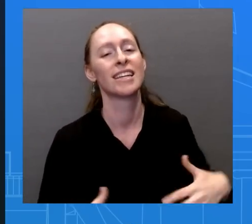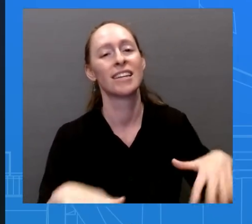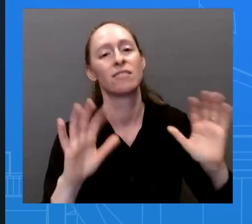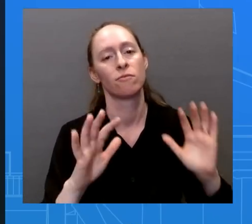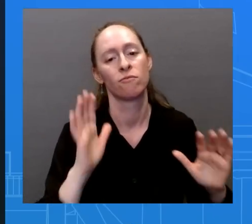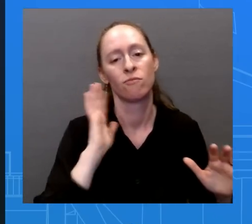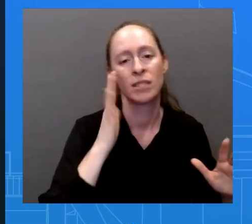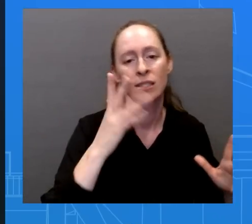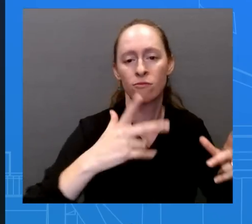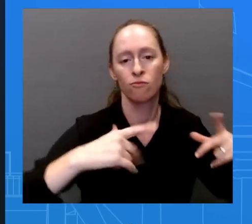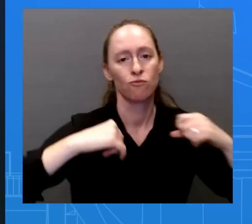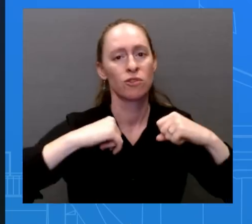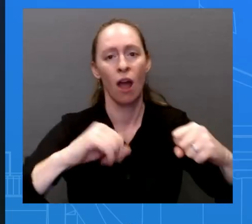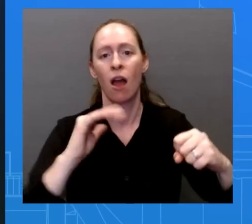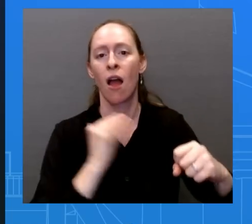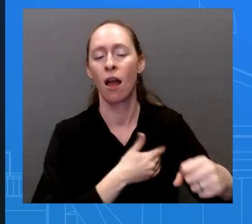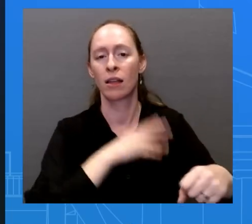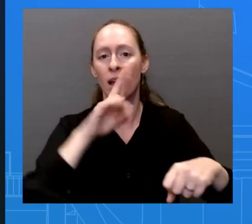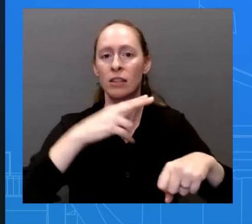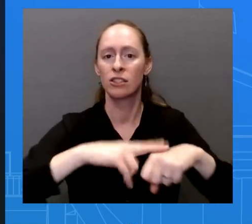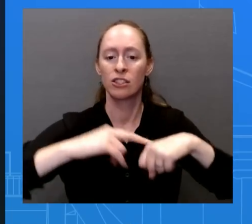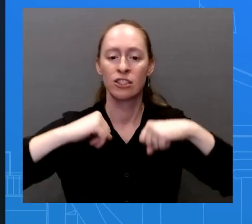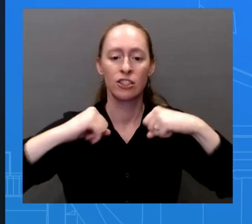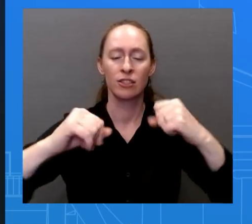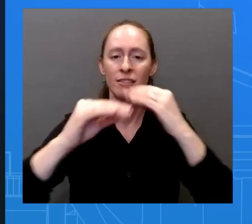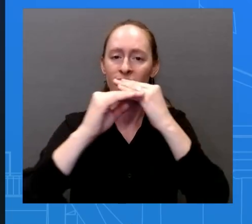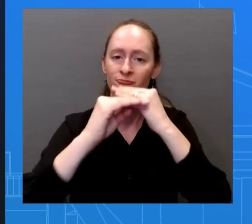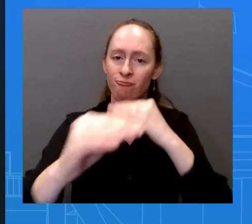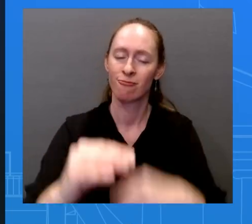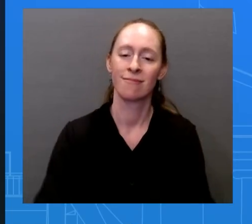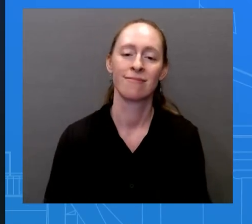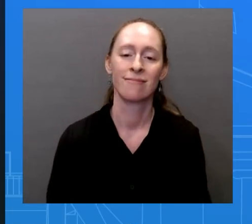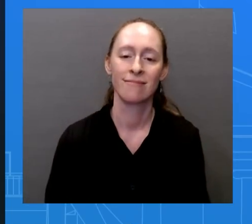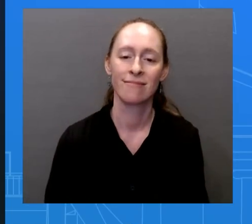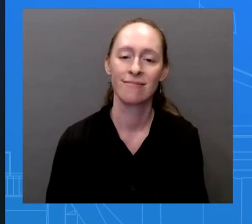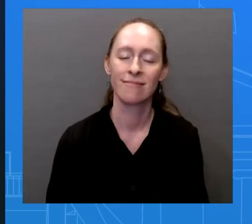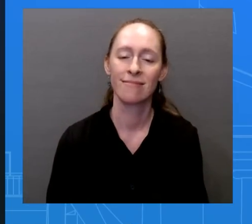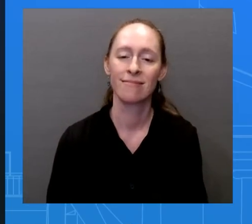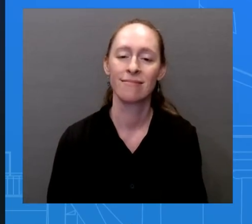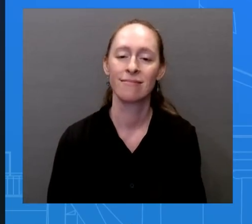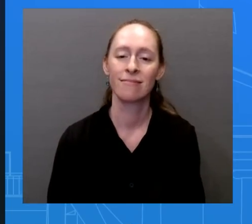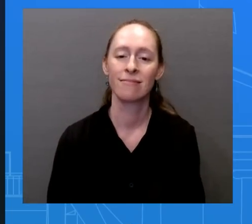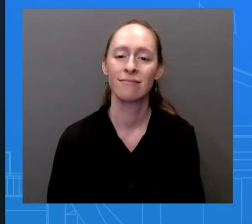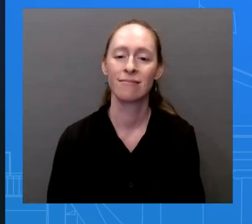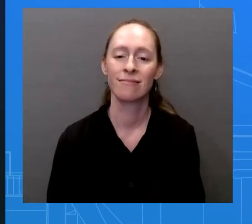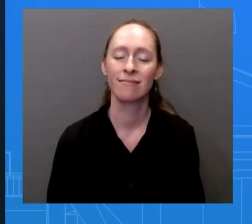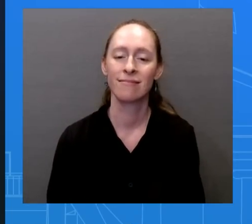make that stronger, but also bring back manufacturing jobs right here in the U.S.,